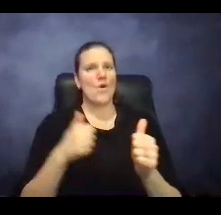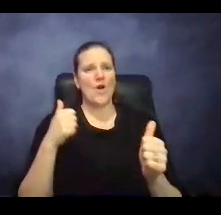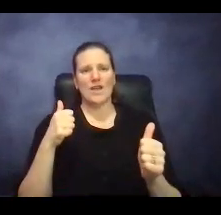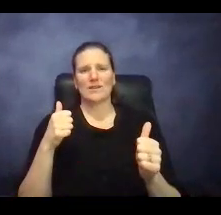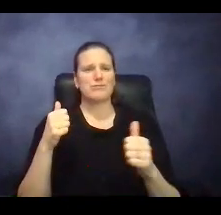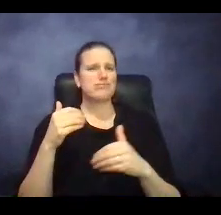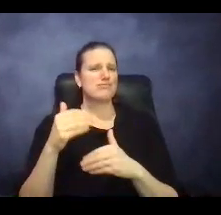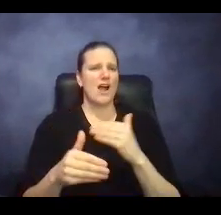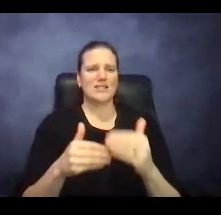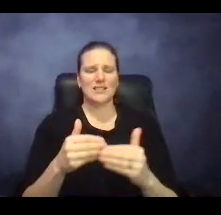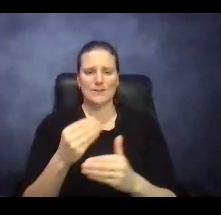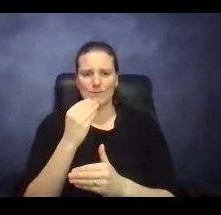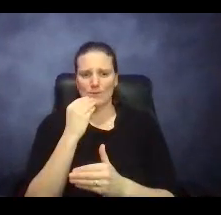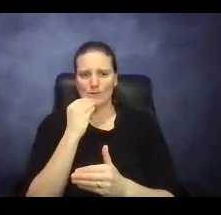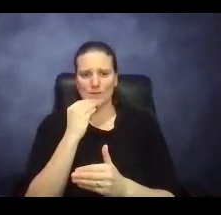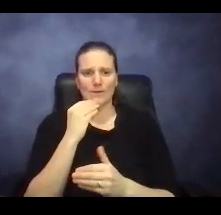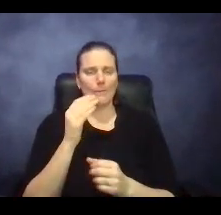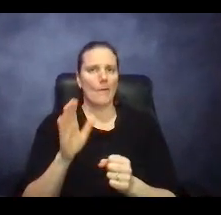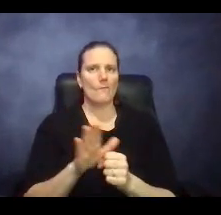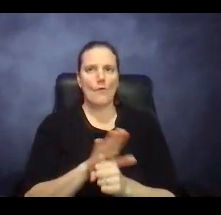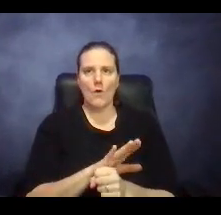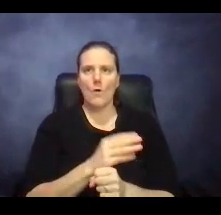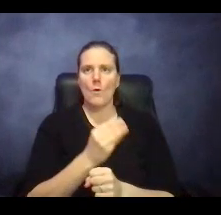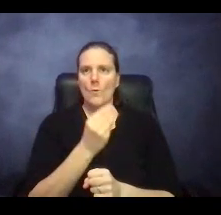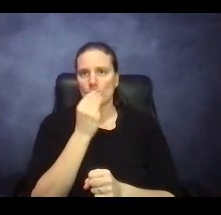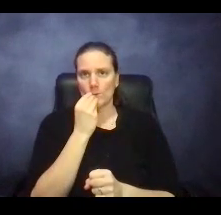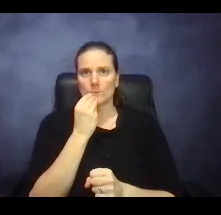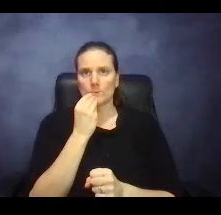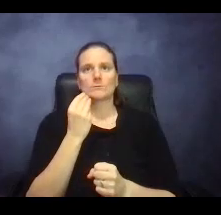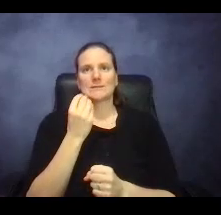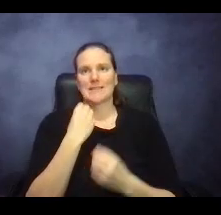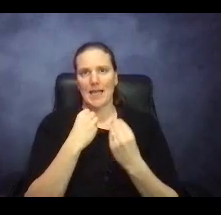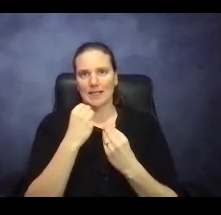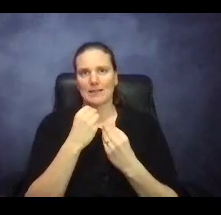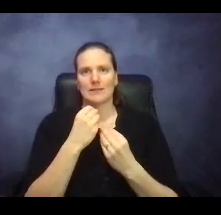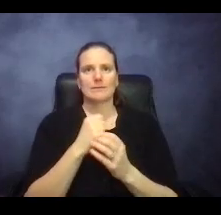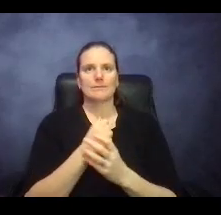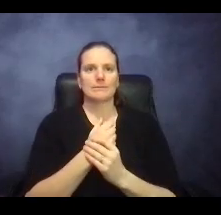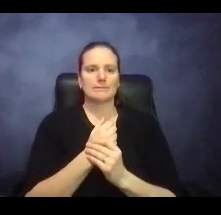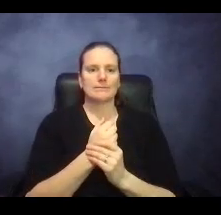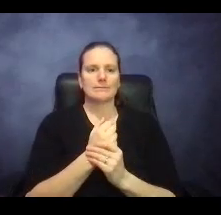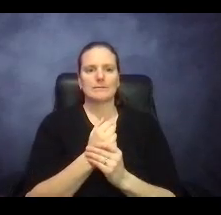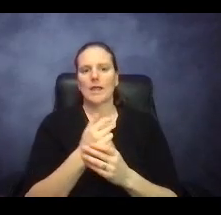So I really do push a whole foods diet with most people. Again, I'm not gonna die on any hills about what you're gonna restrict, but I just want people